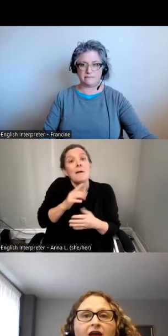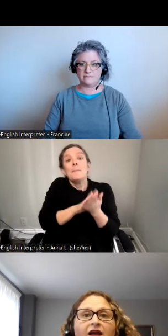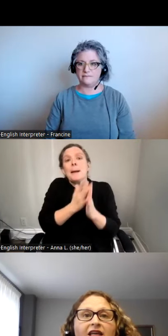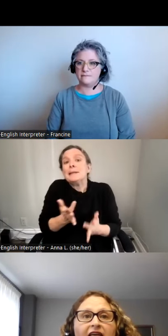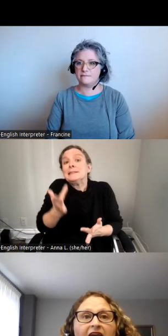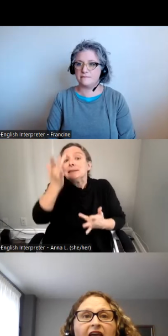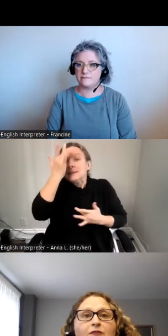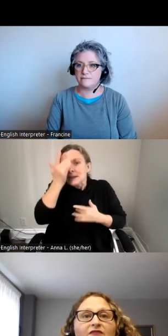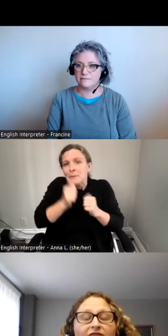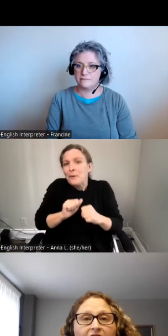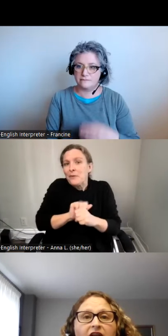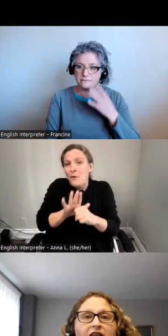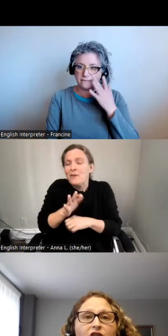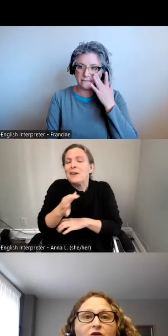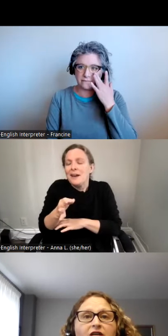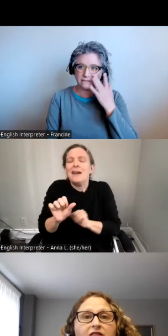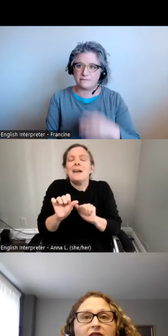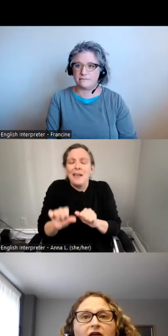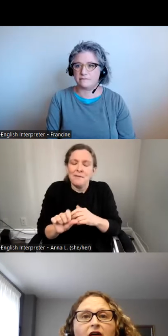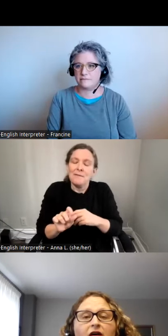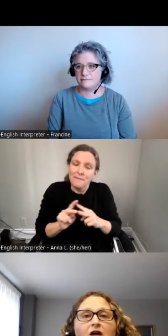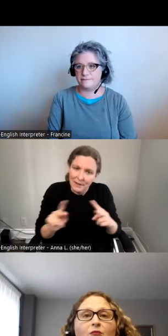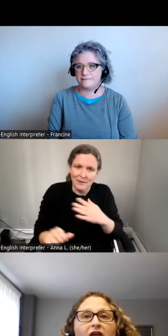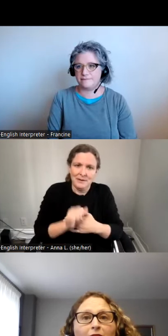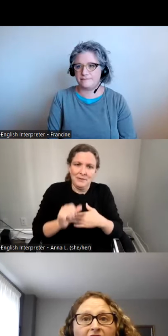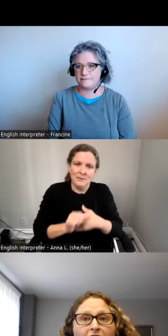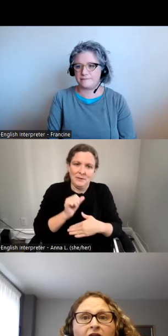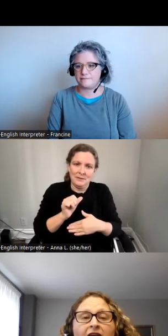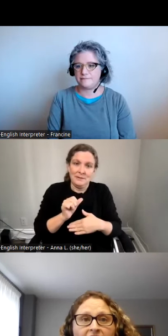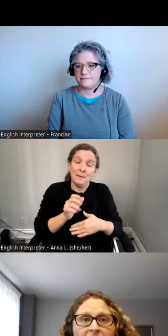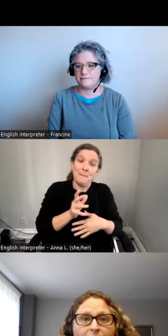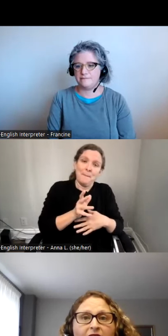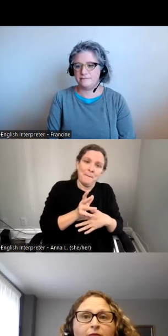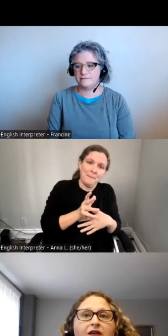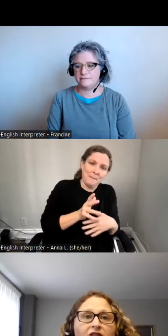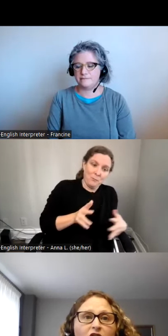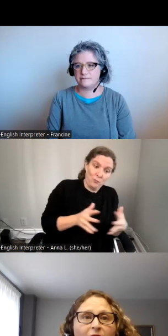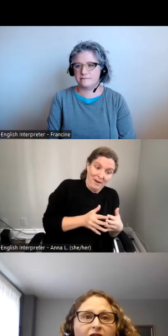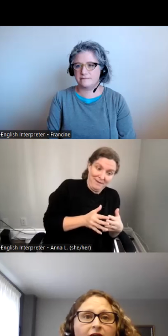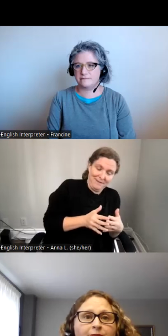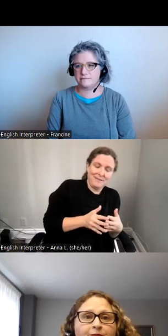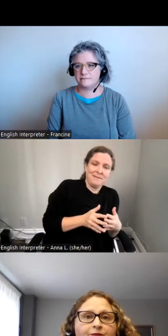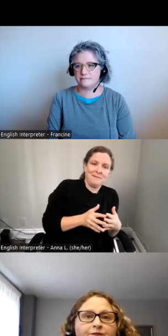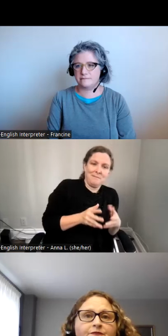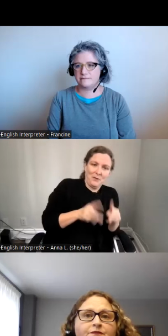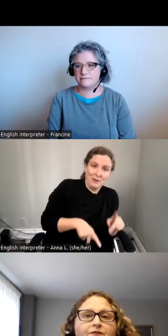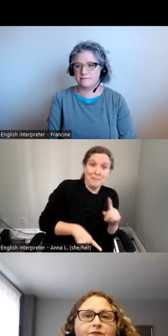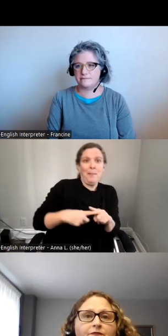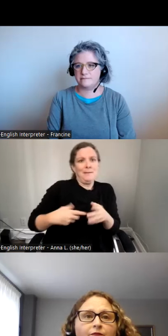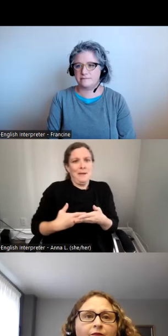the baby. A Covid-19